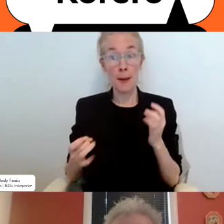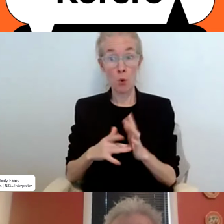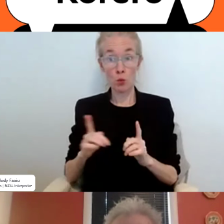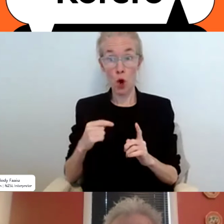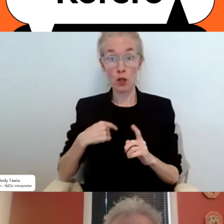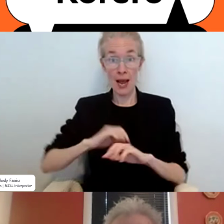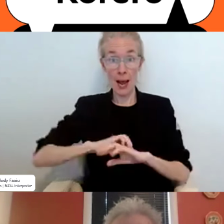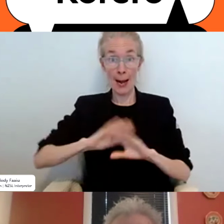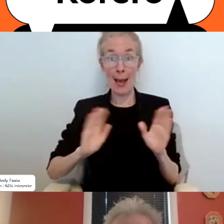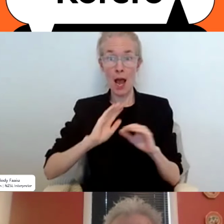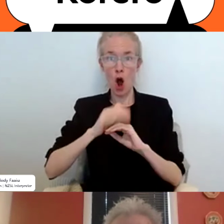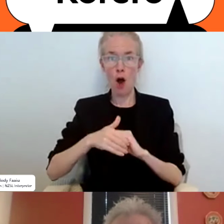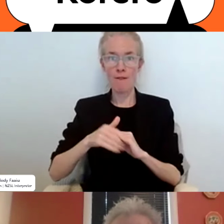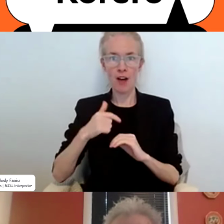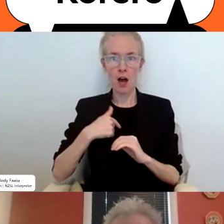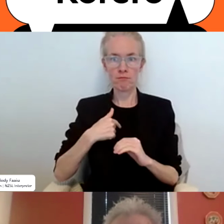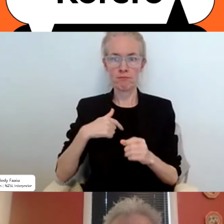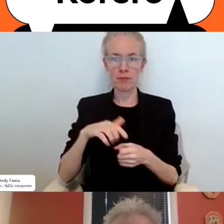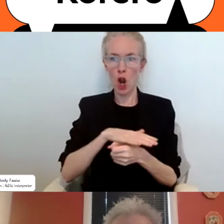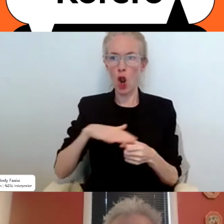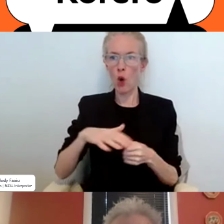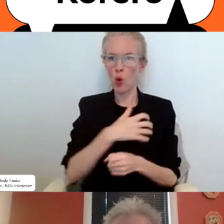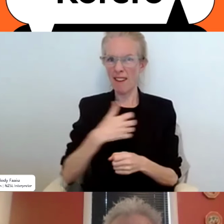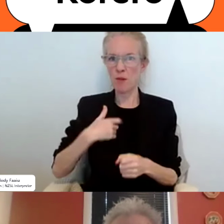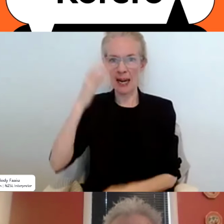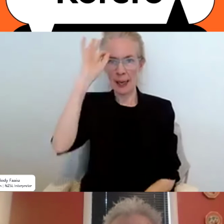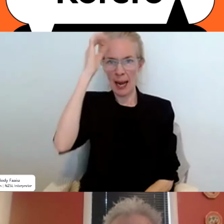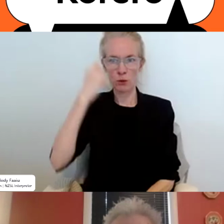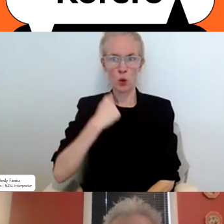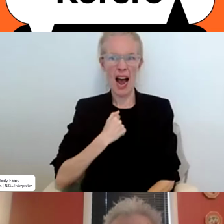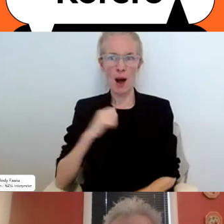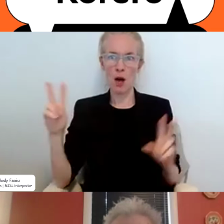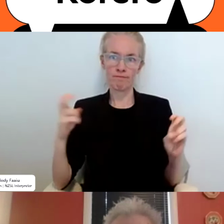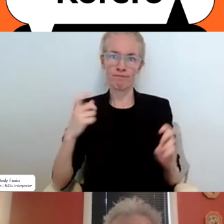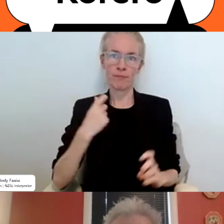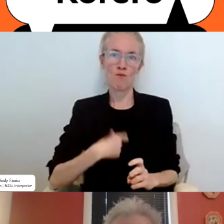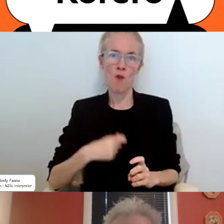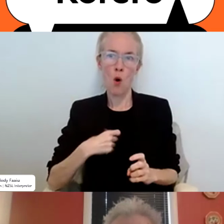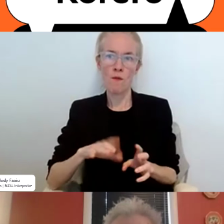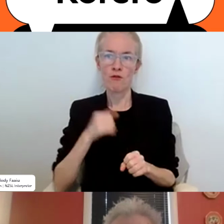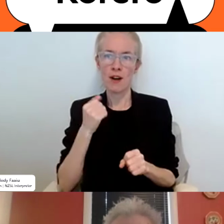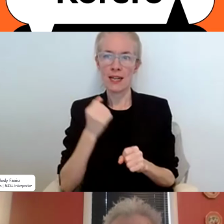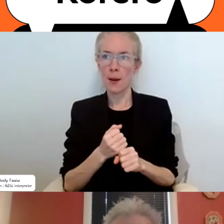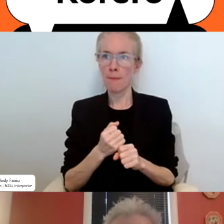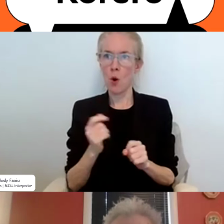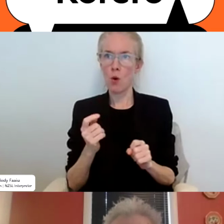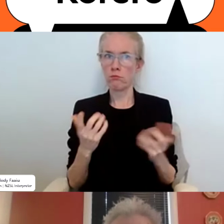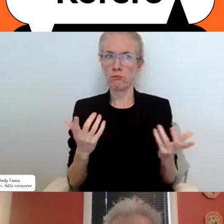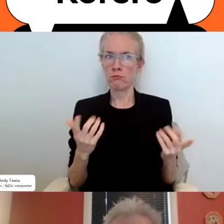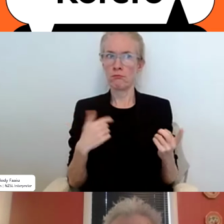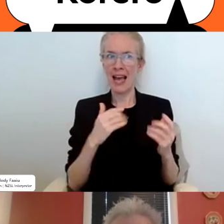the role of local government in housing in particular. It's something